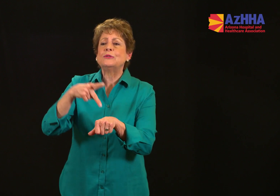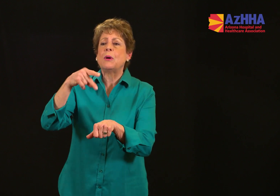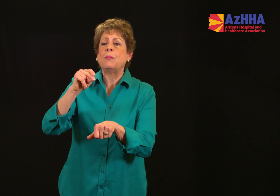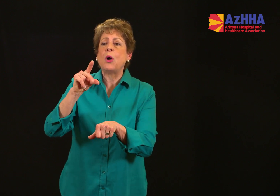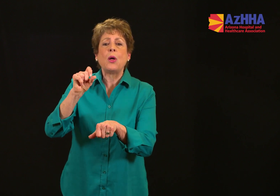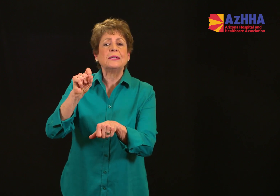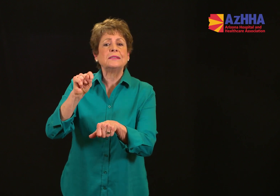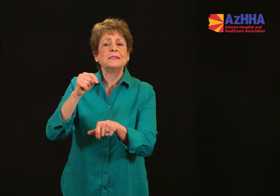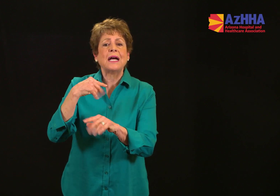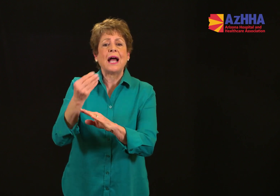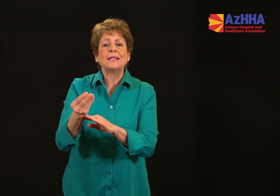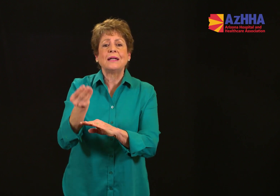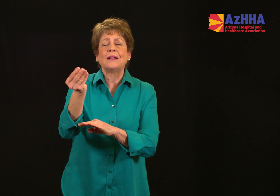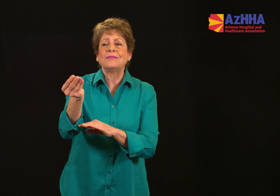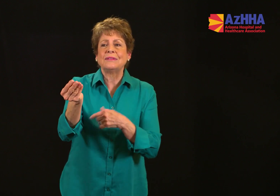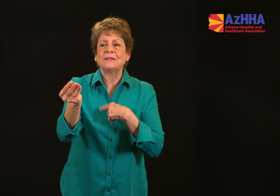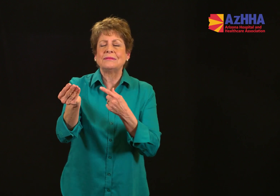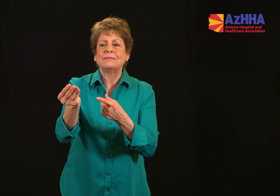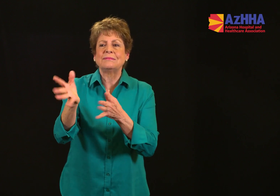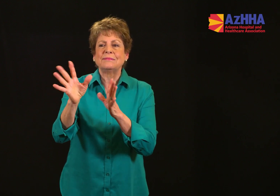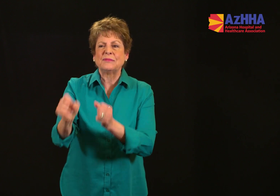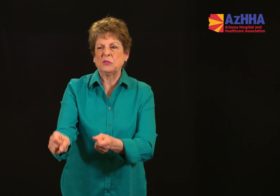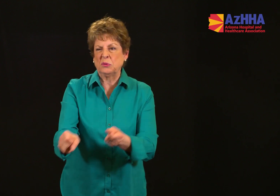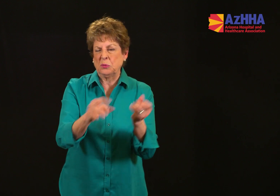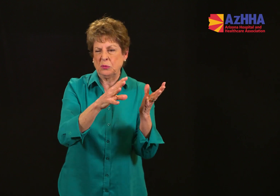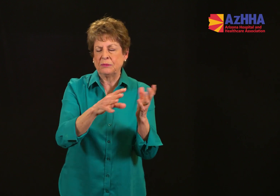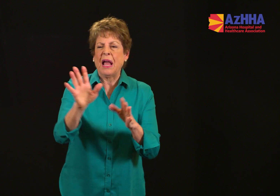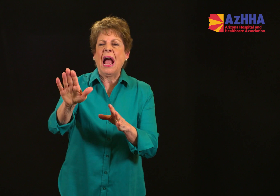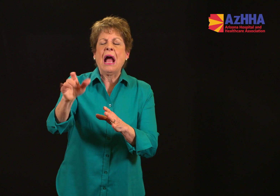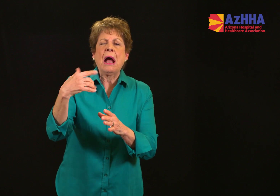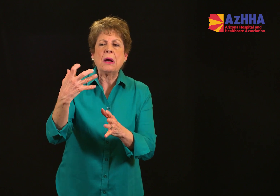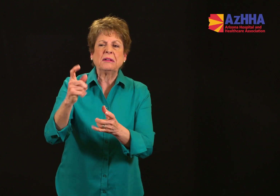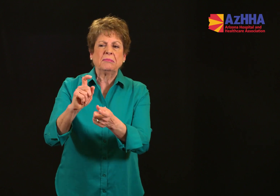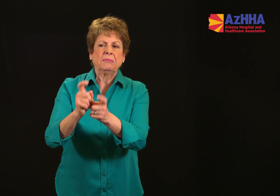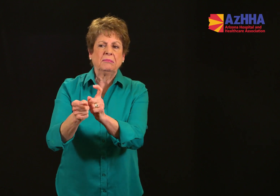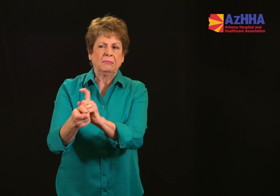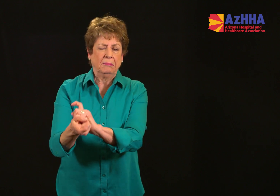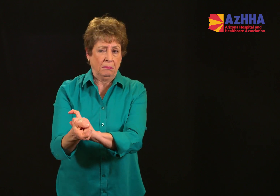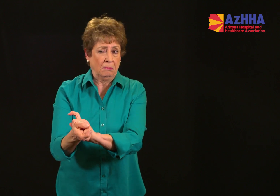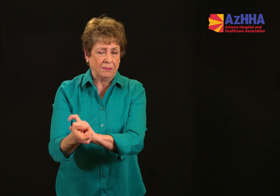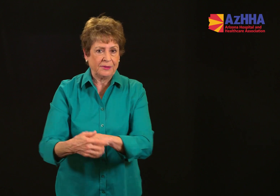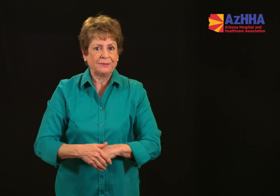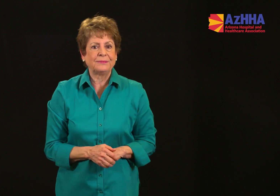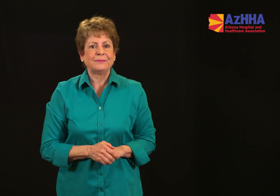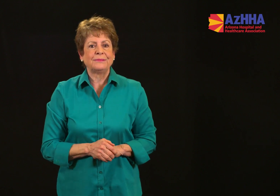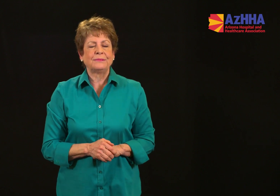and ask that the National POLST form be revoked or modified.